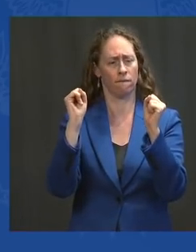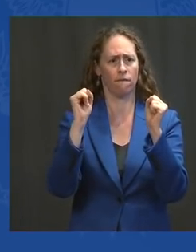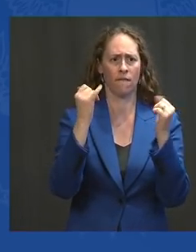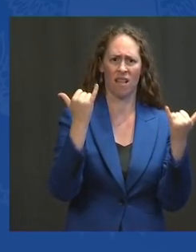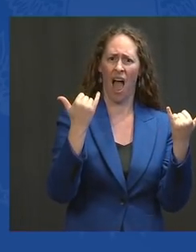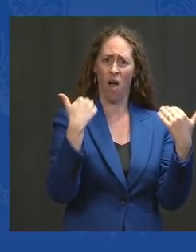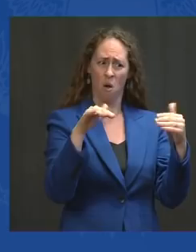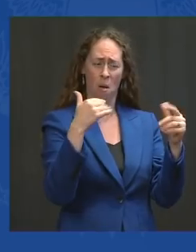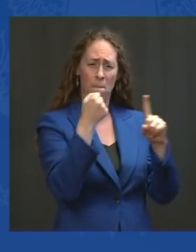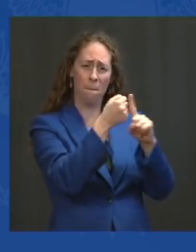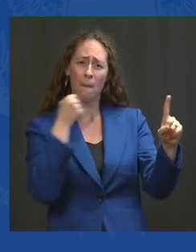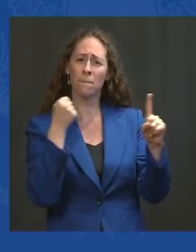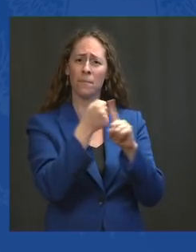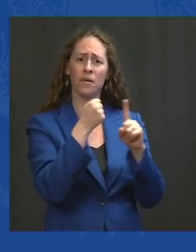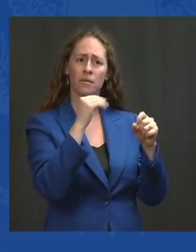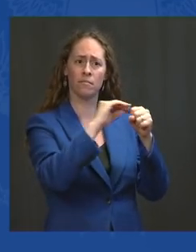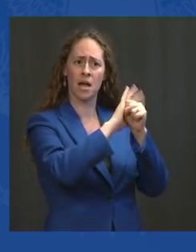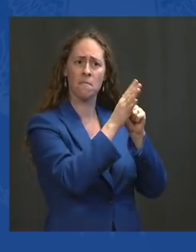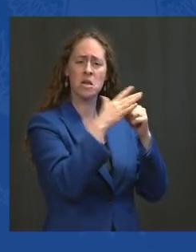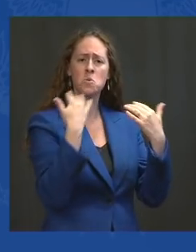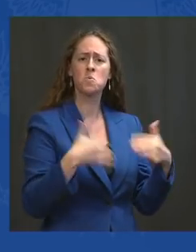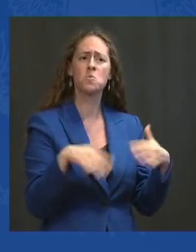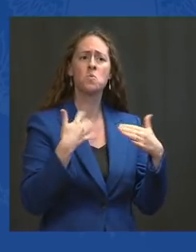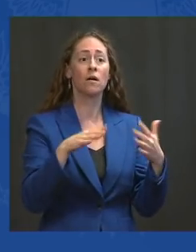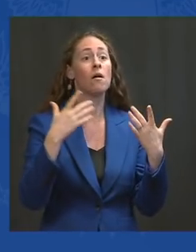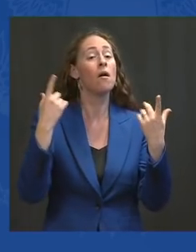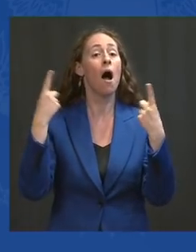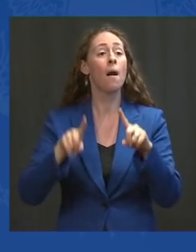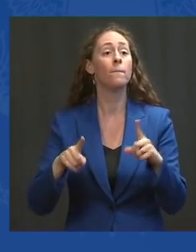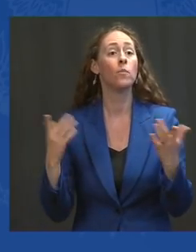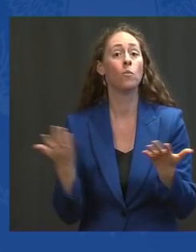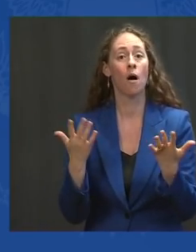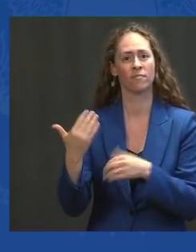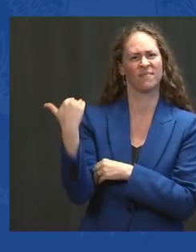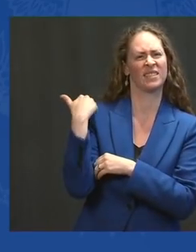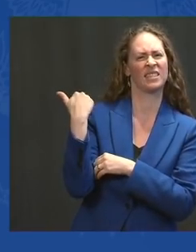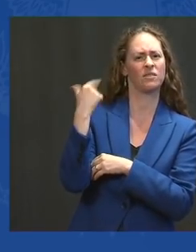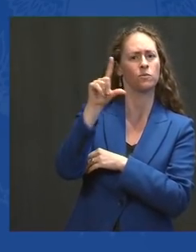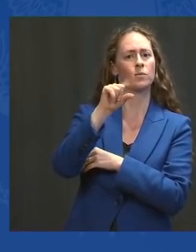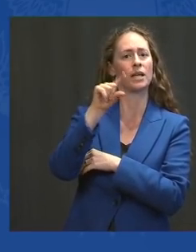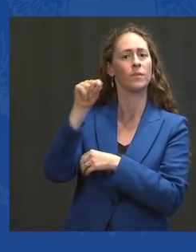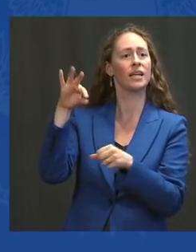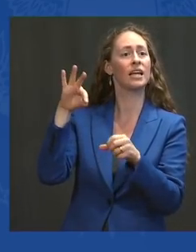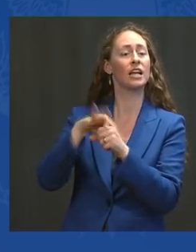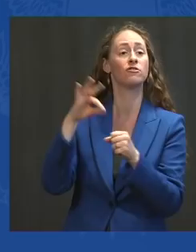As a result, in 2020, more people voted in America